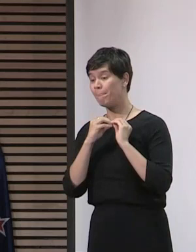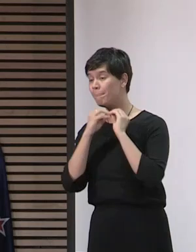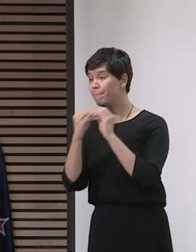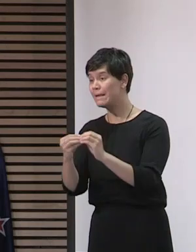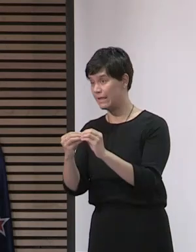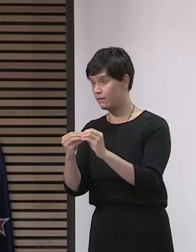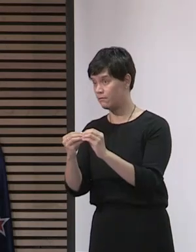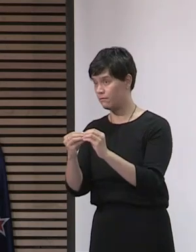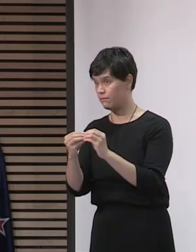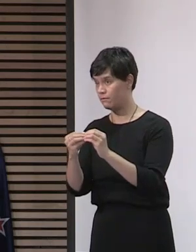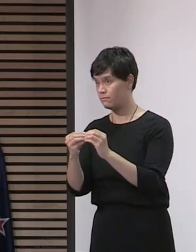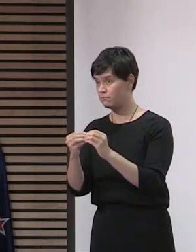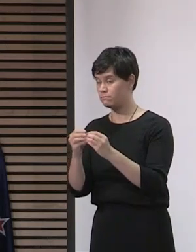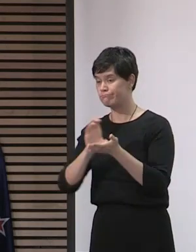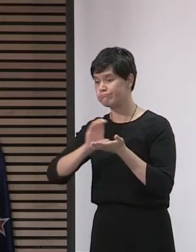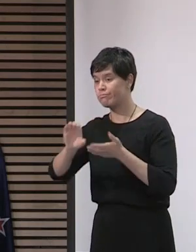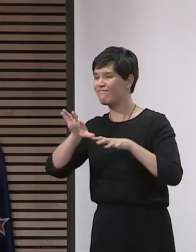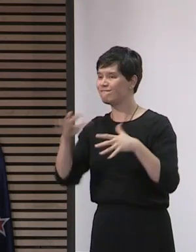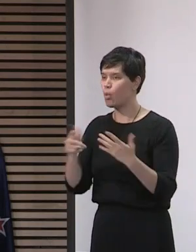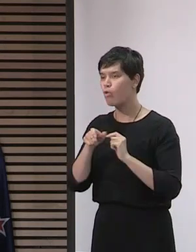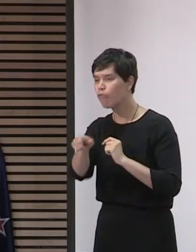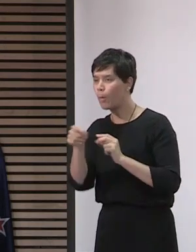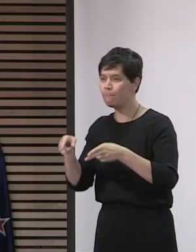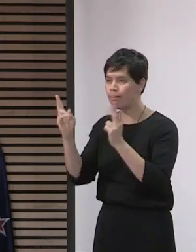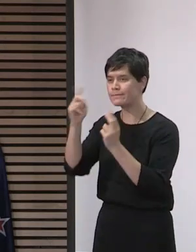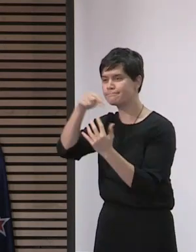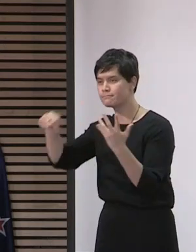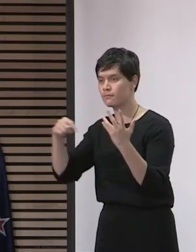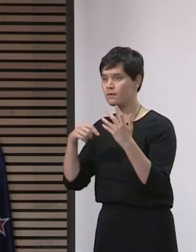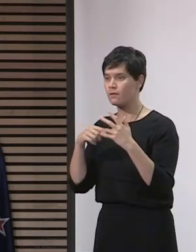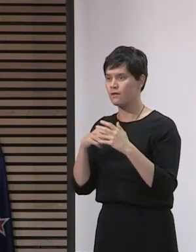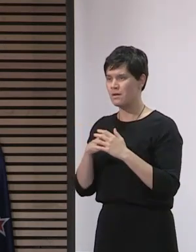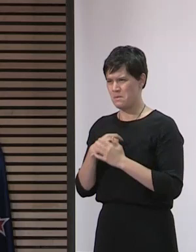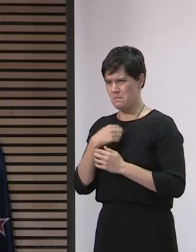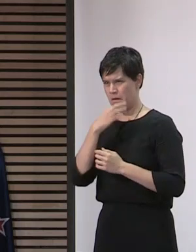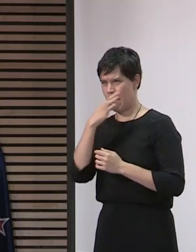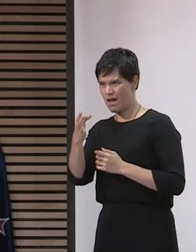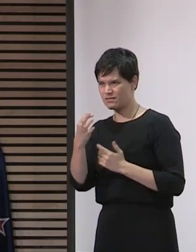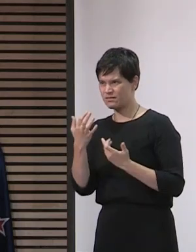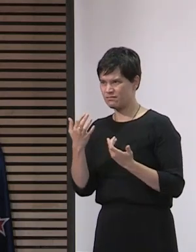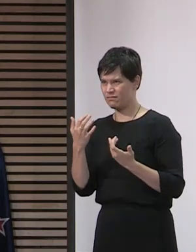Just on the $3 billion infrastructure fund - what